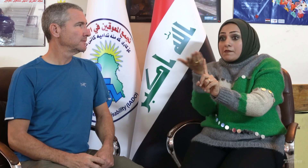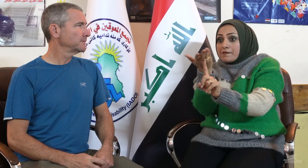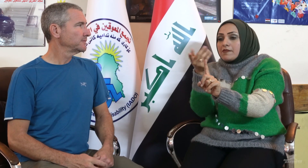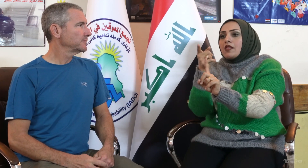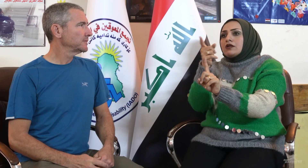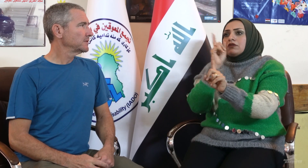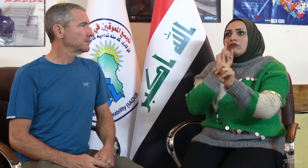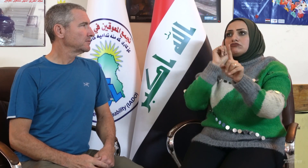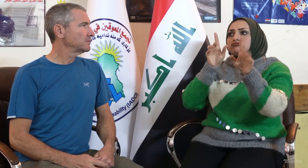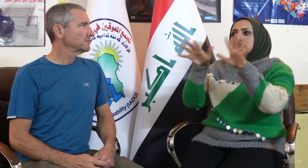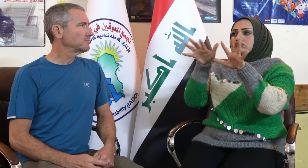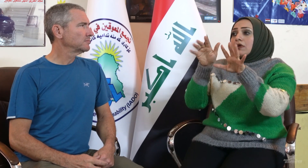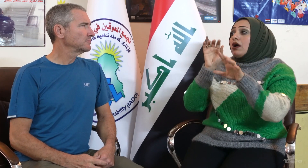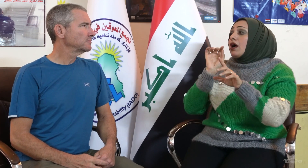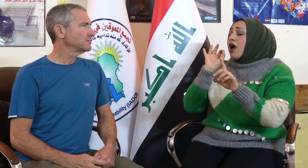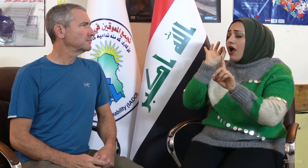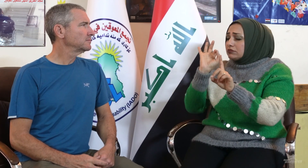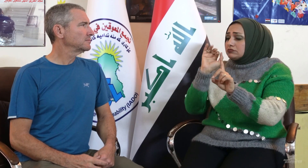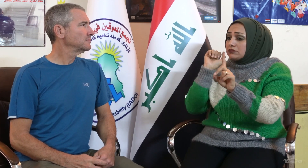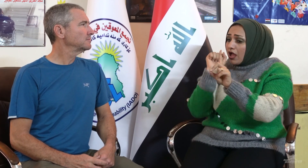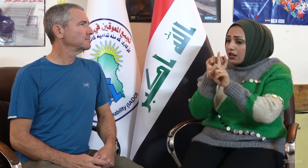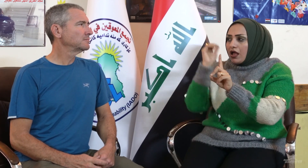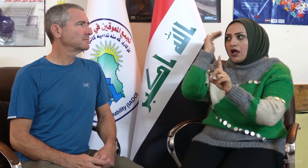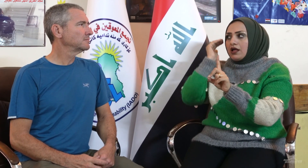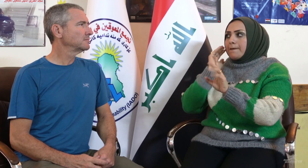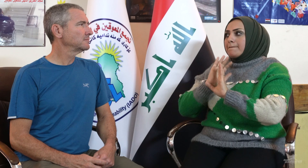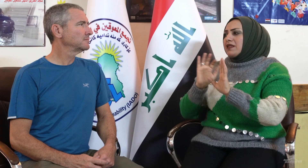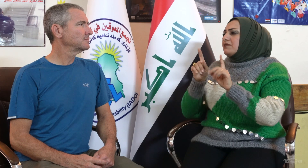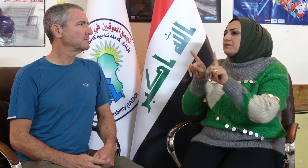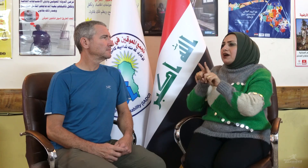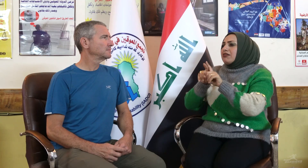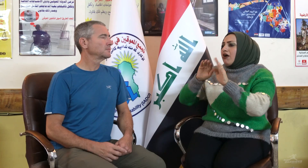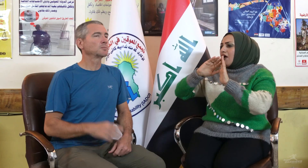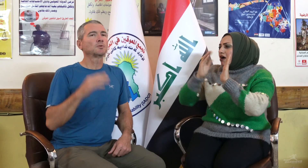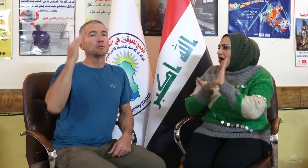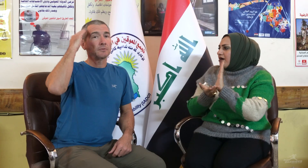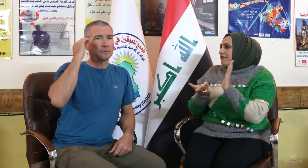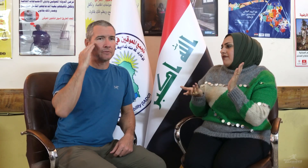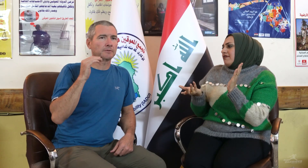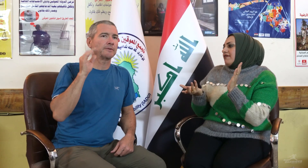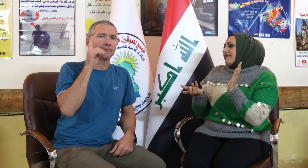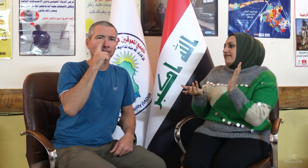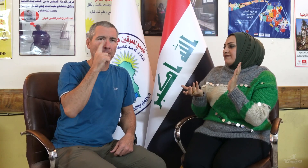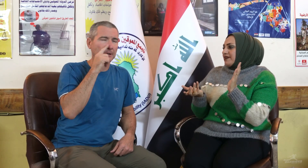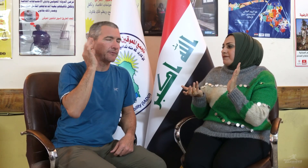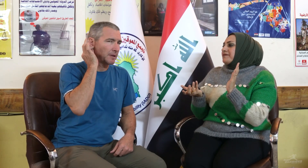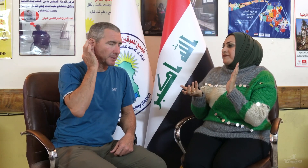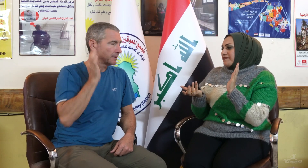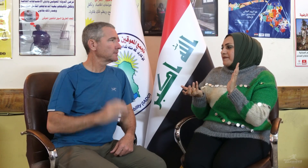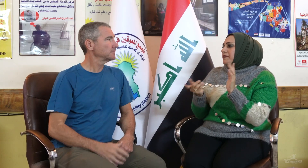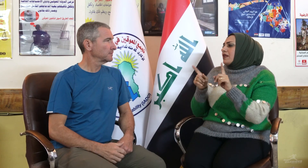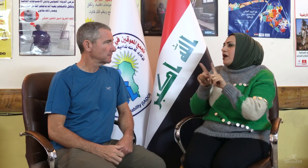And this center works to serve women. Women, there are a few different signs for women.